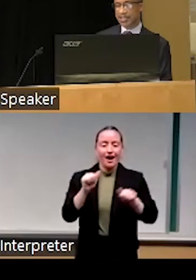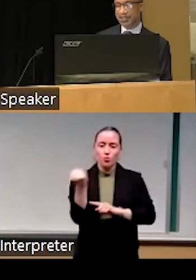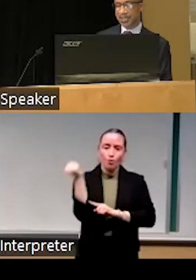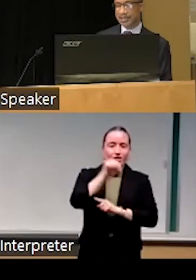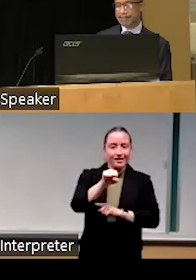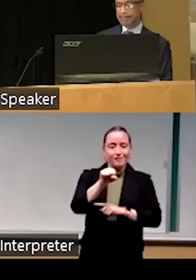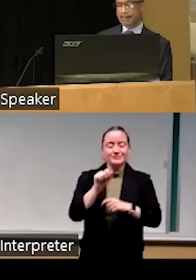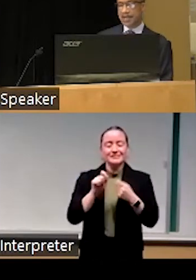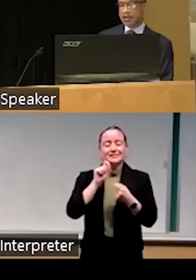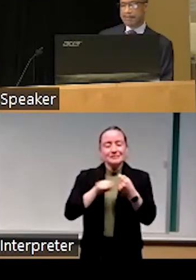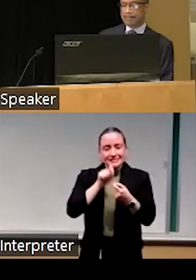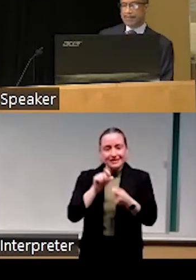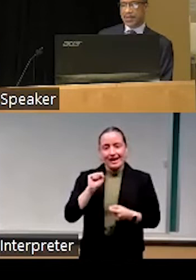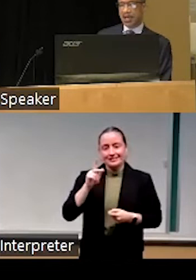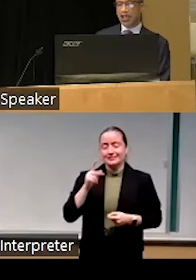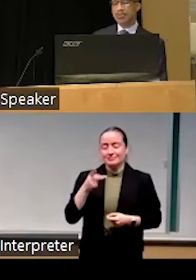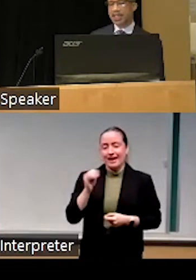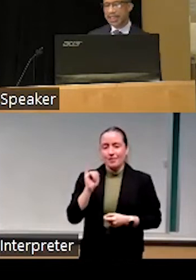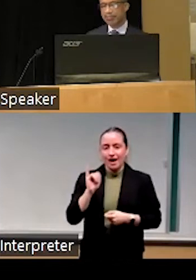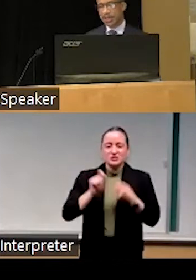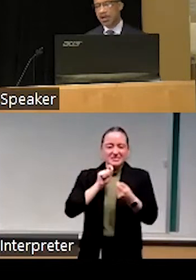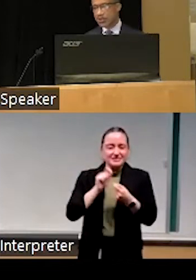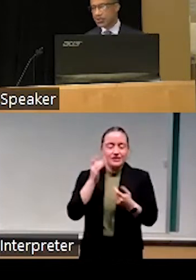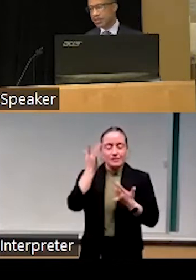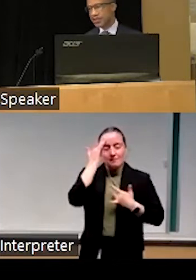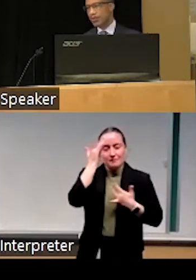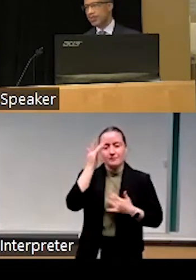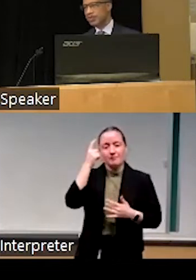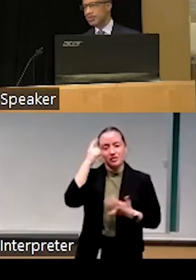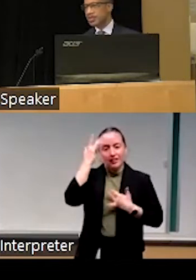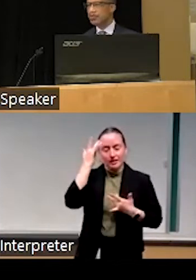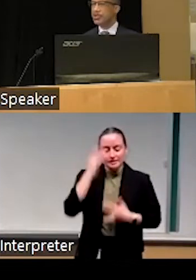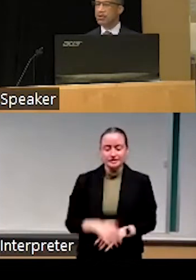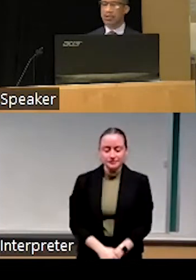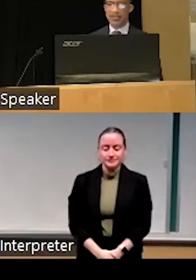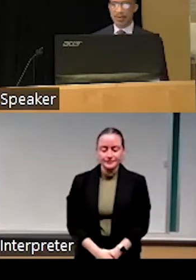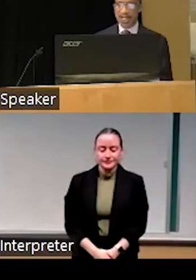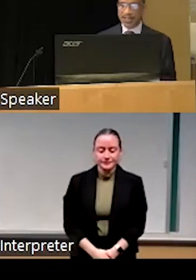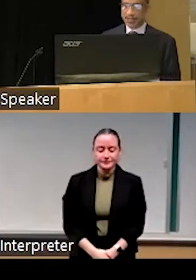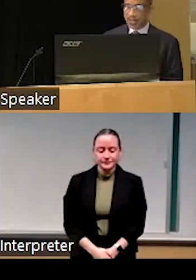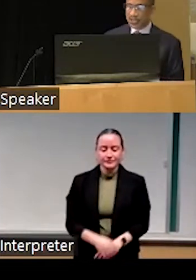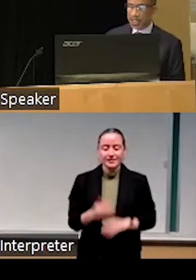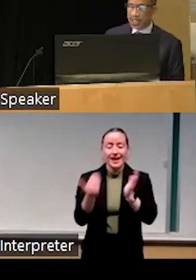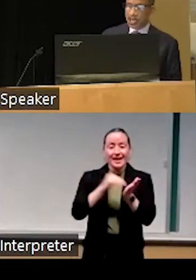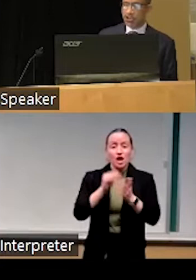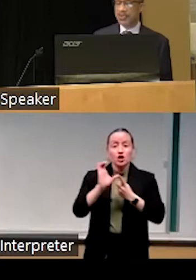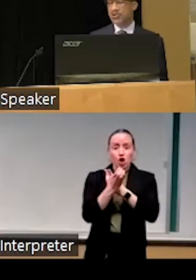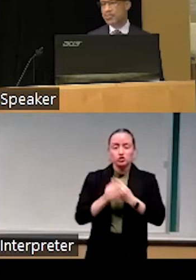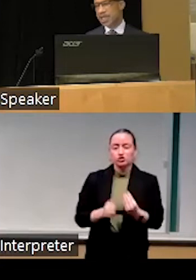mental illness ultimately culture is the sum total of the ways in which a group of human